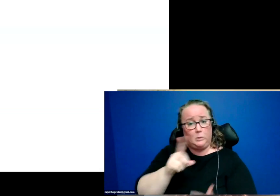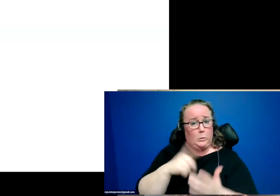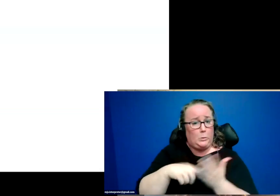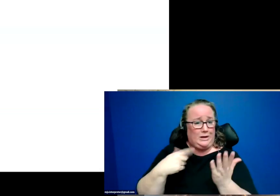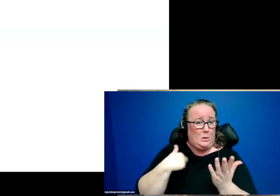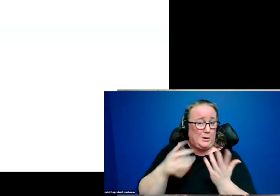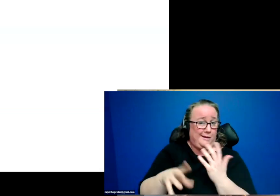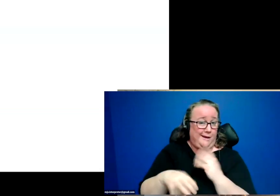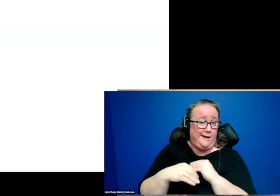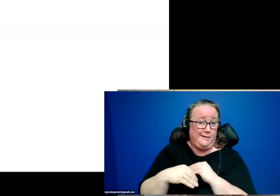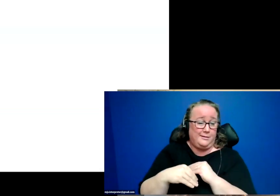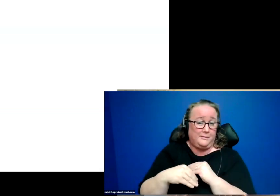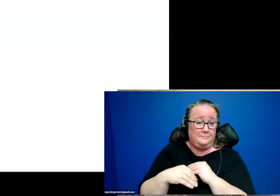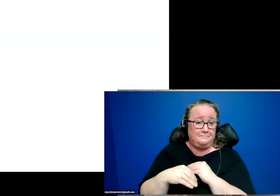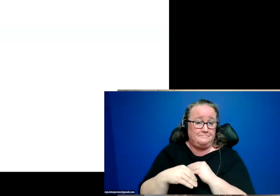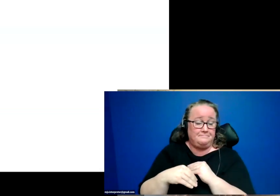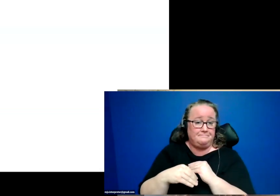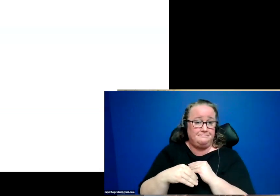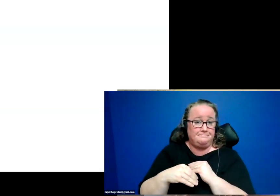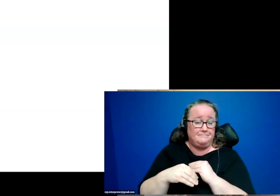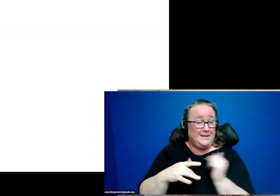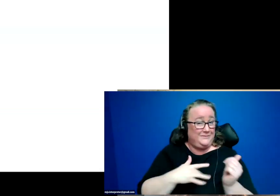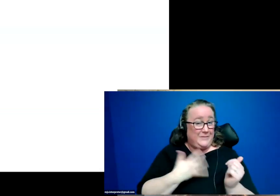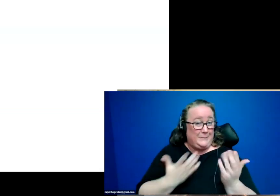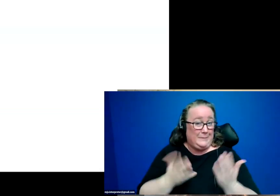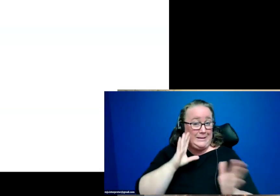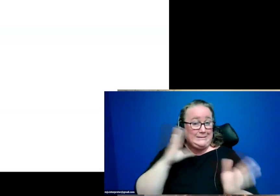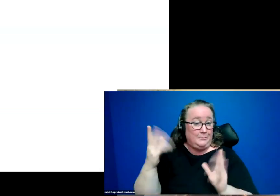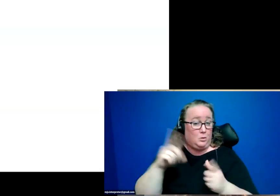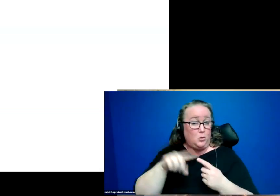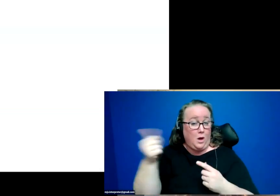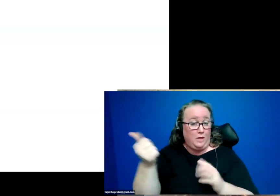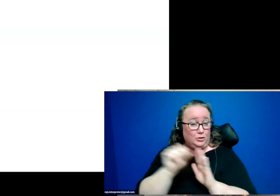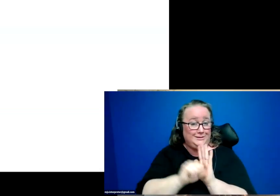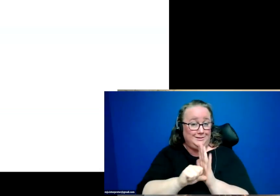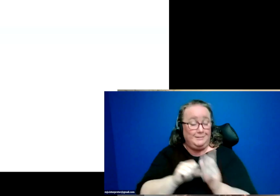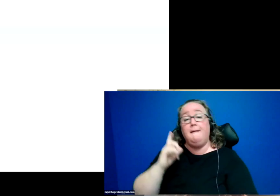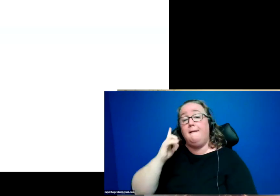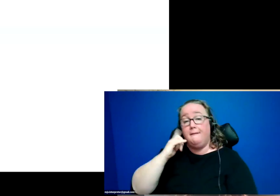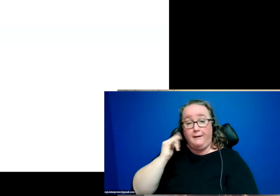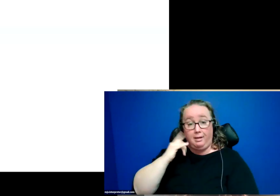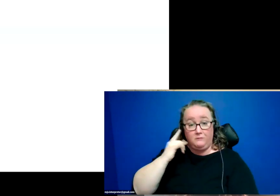and I feel like it's probably similar in other states too. In California, by the time we get